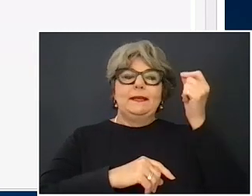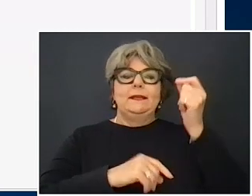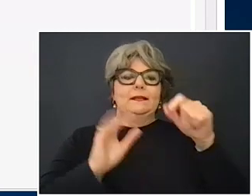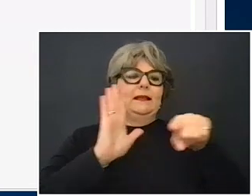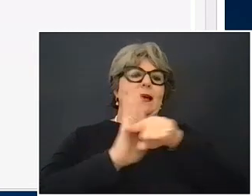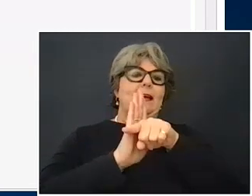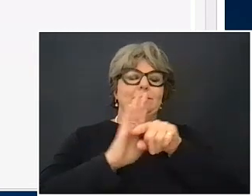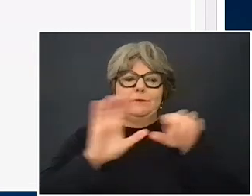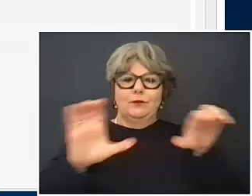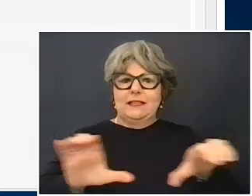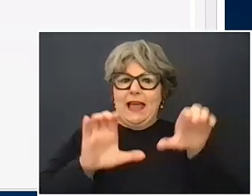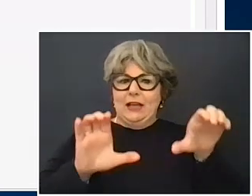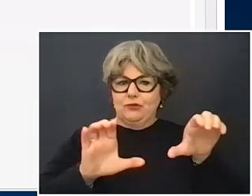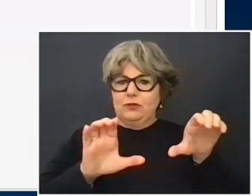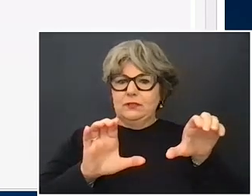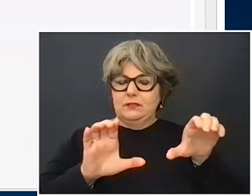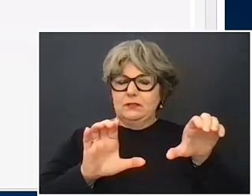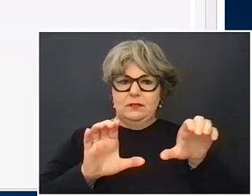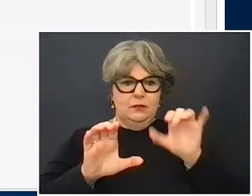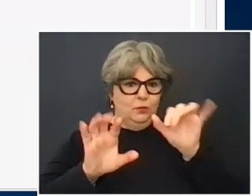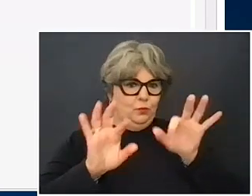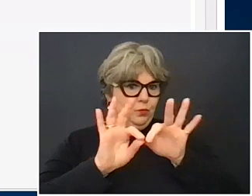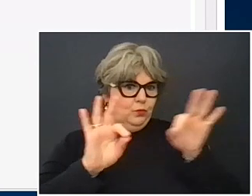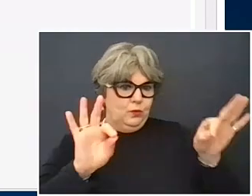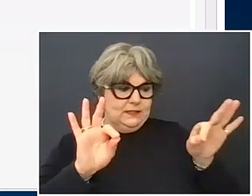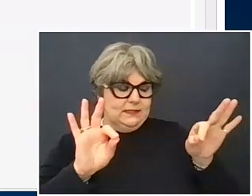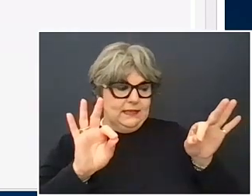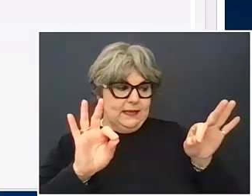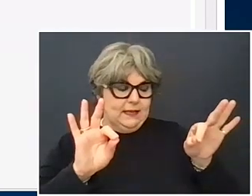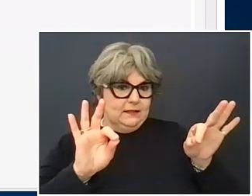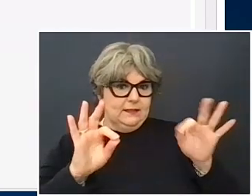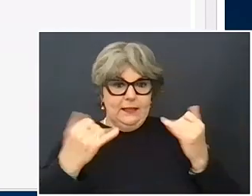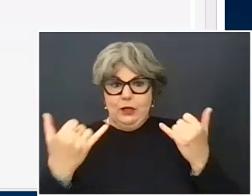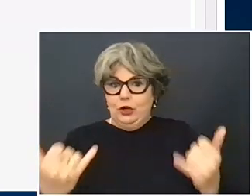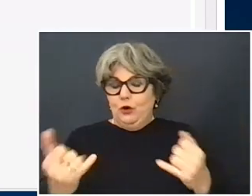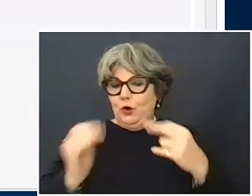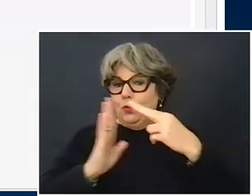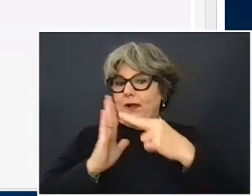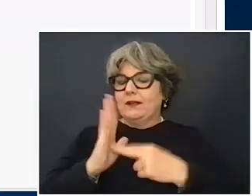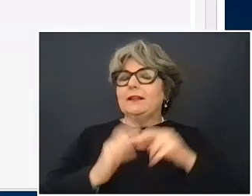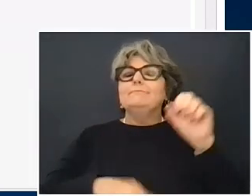Was that- is that also in current regulation and it is in current regulation